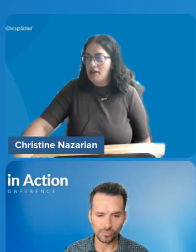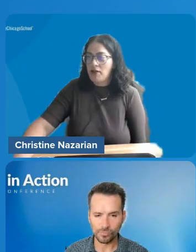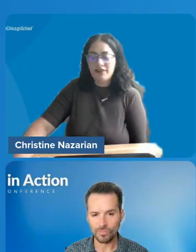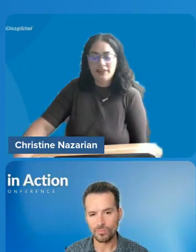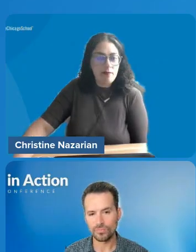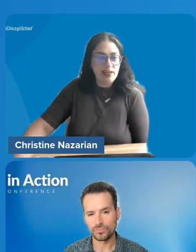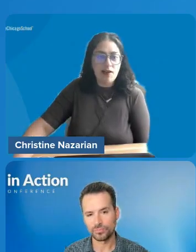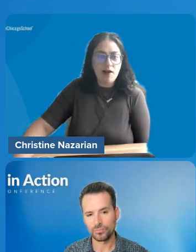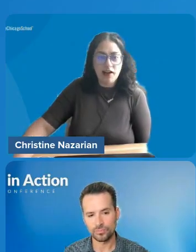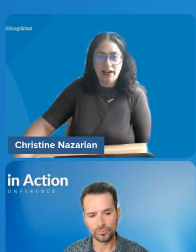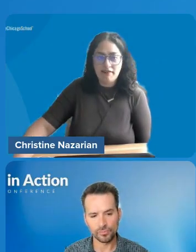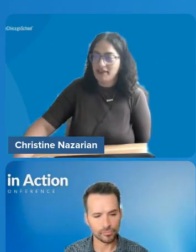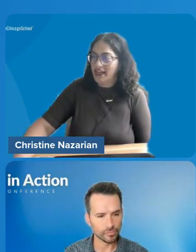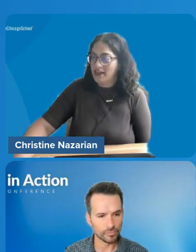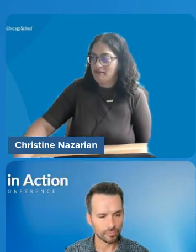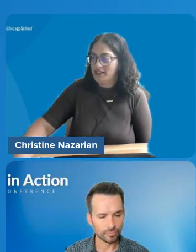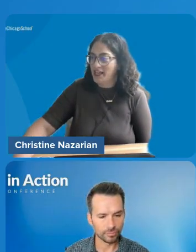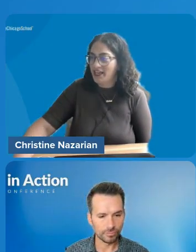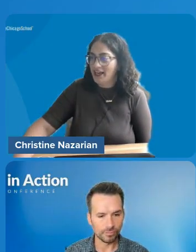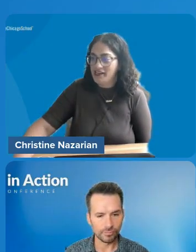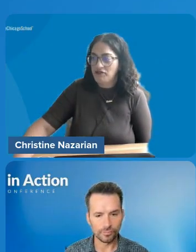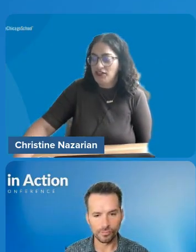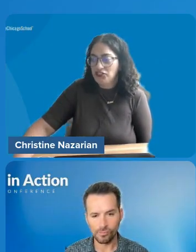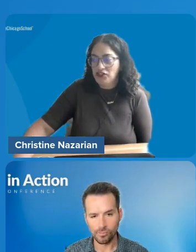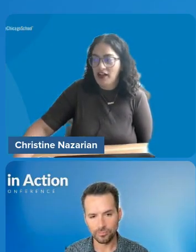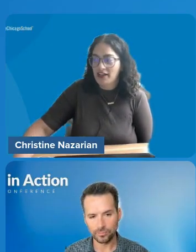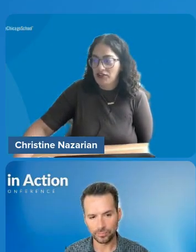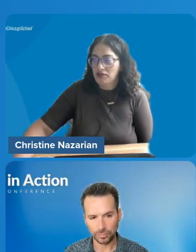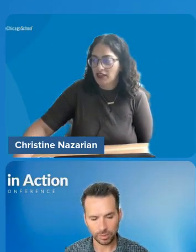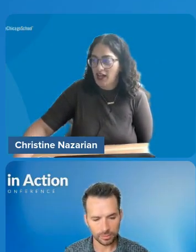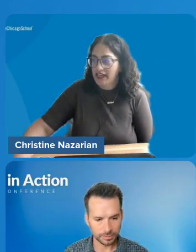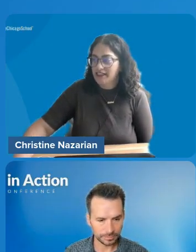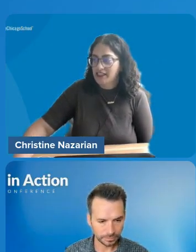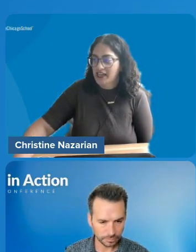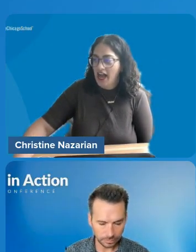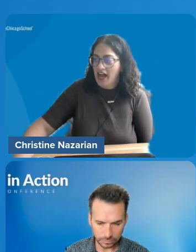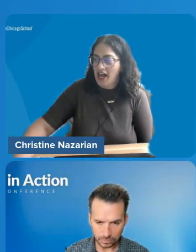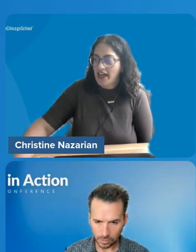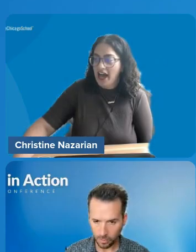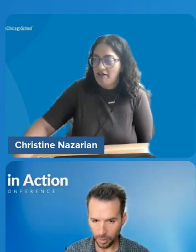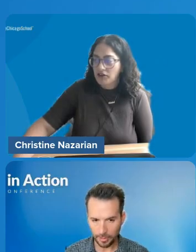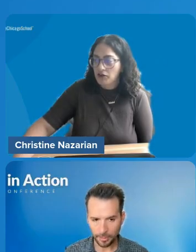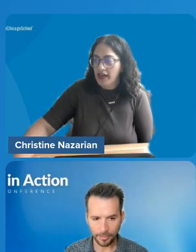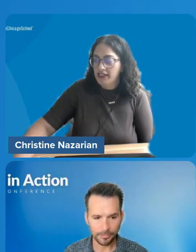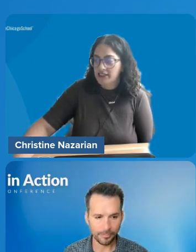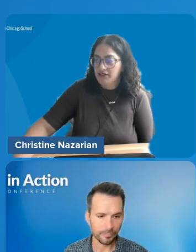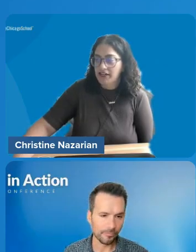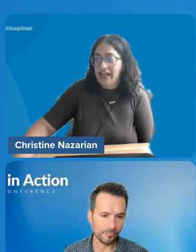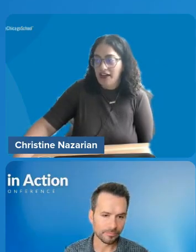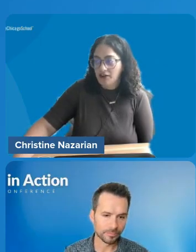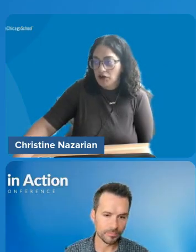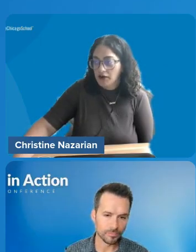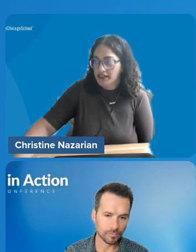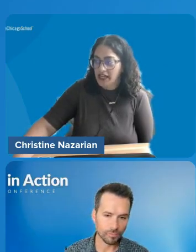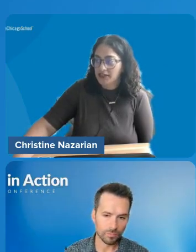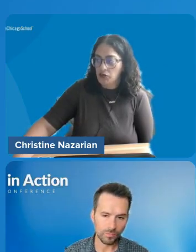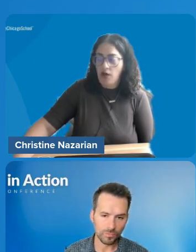Every time I log on, I feel like I'm seeing a new feature and a new client. They have great different categories as well.